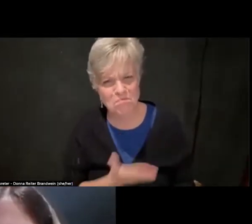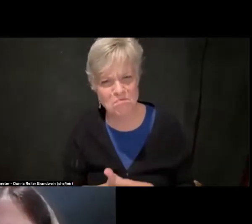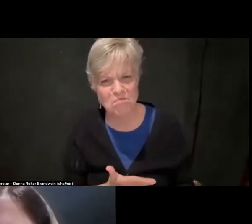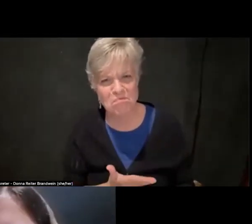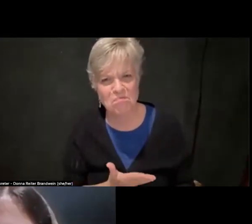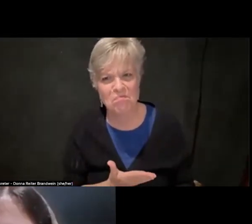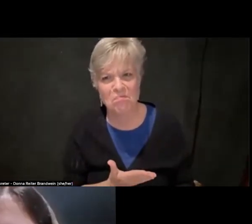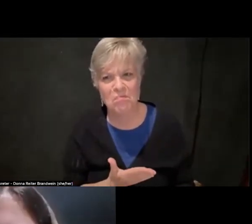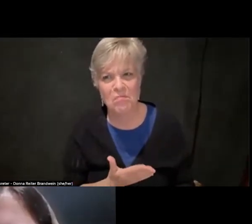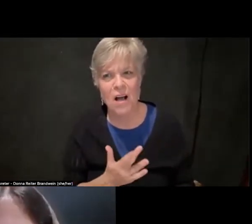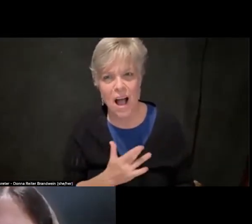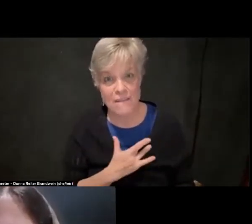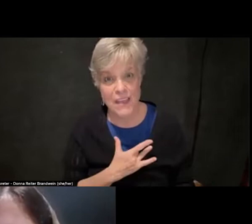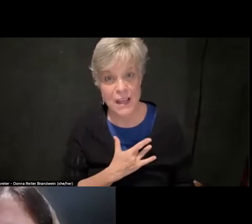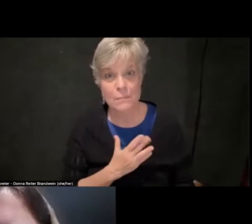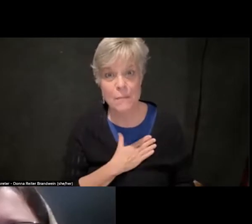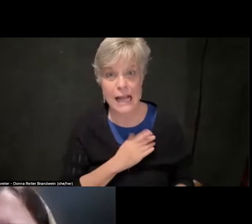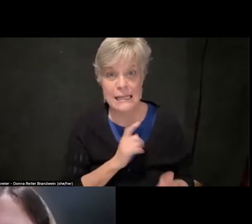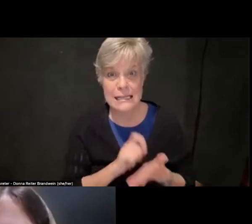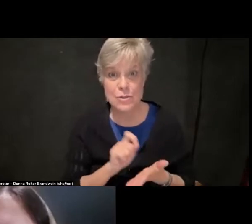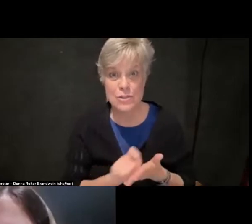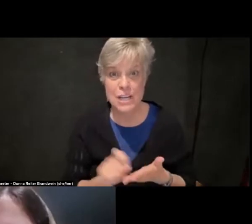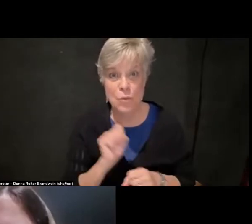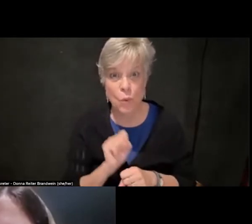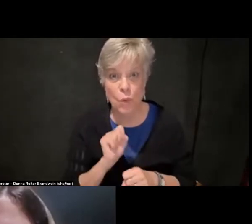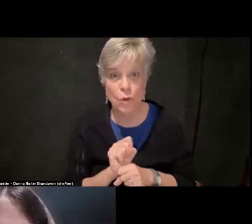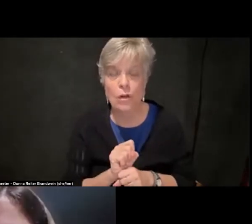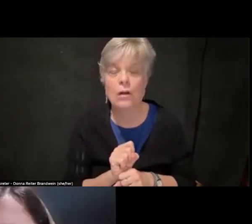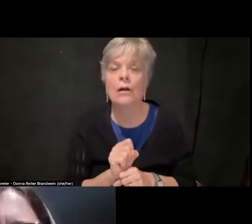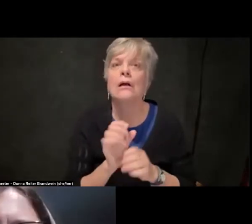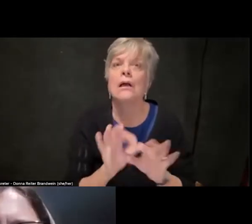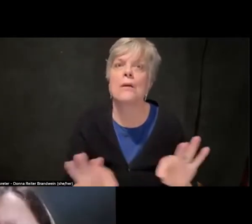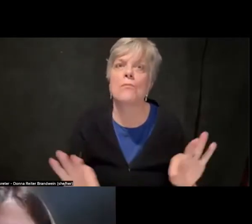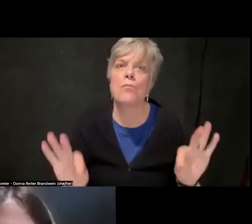is even more important because there's such little on it.